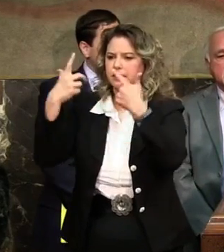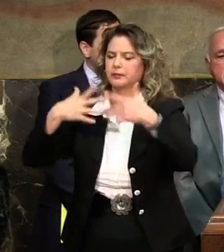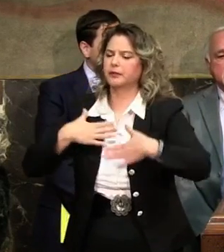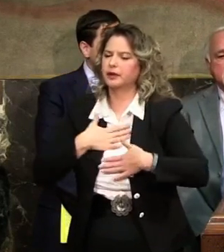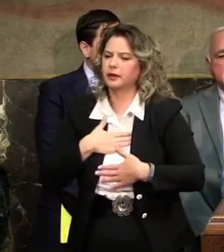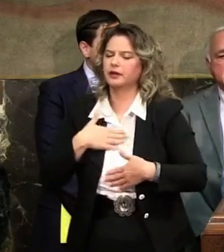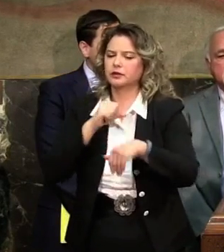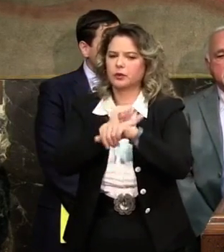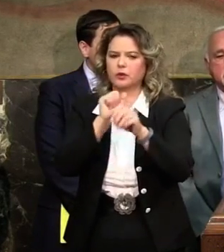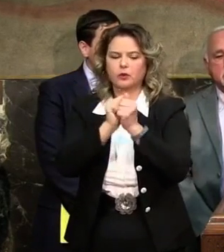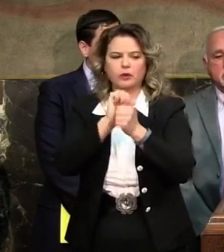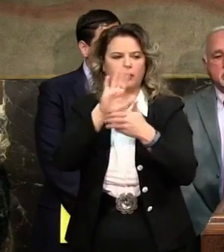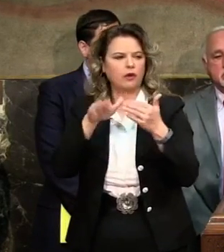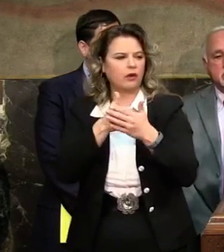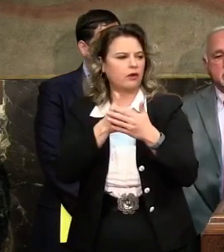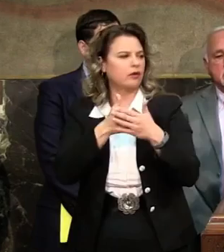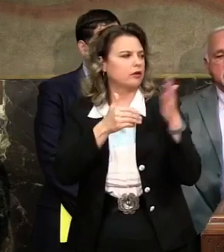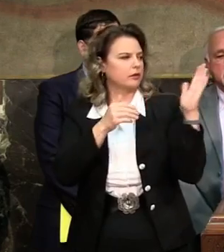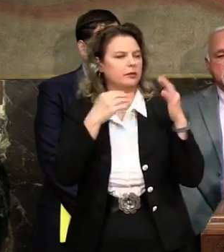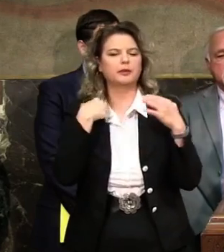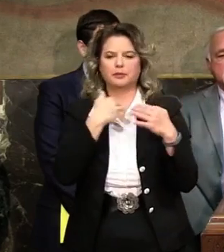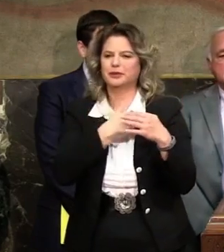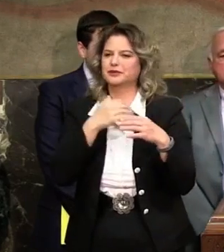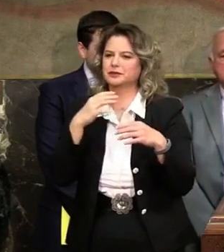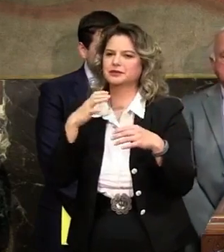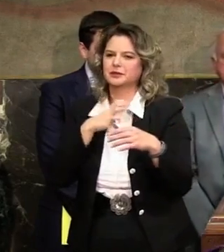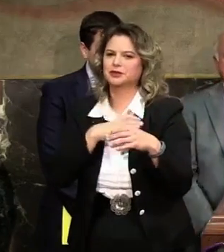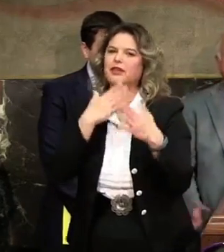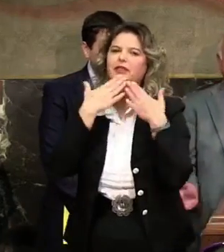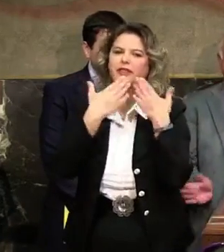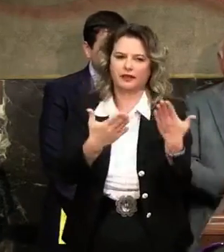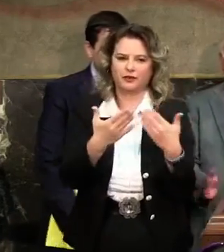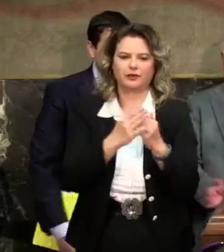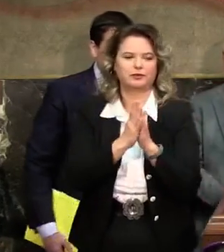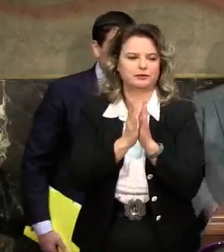of the members of this commission Thank You governor